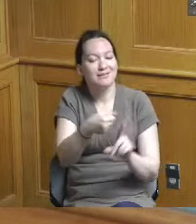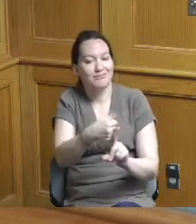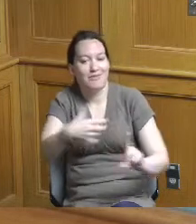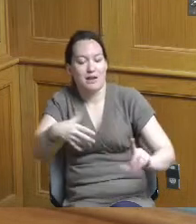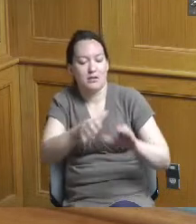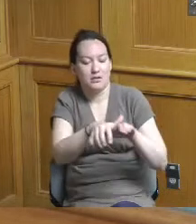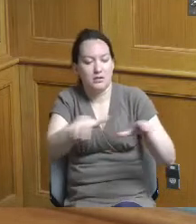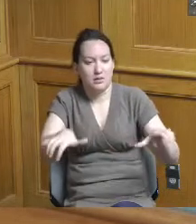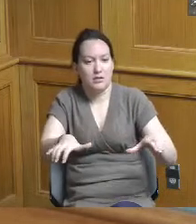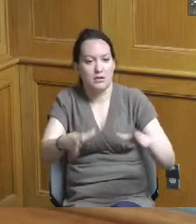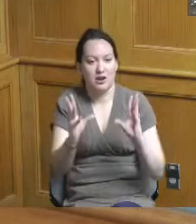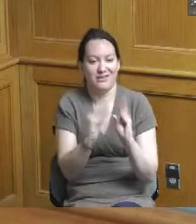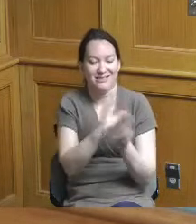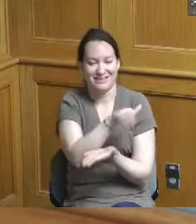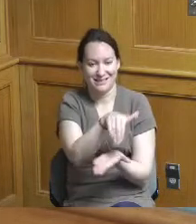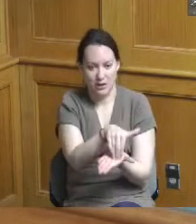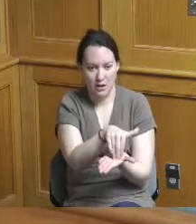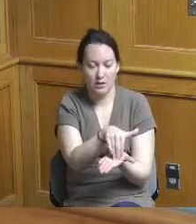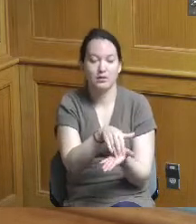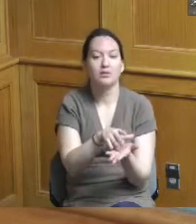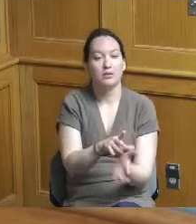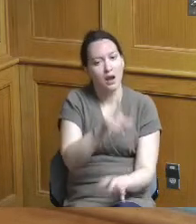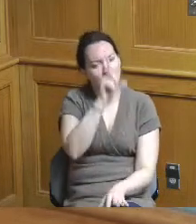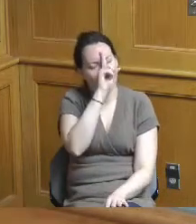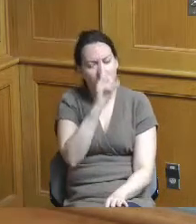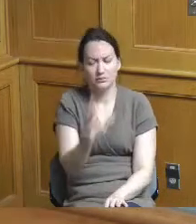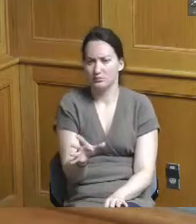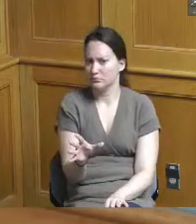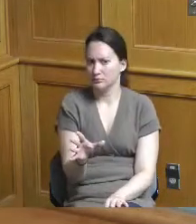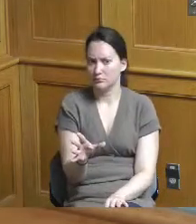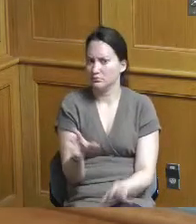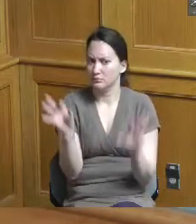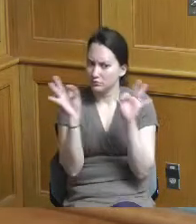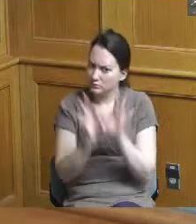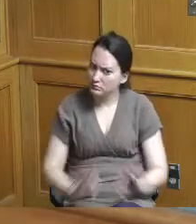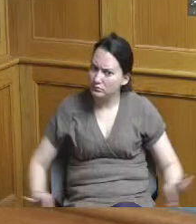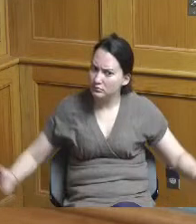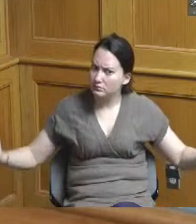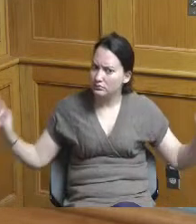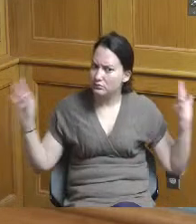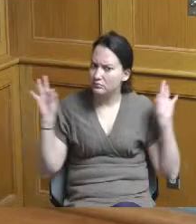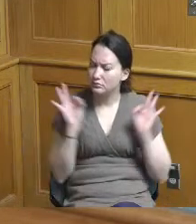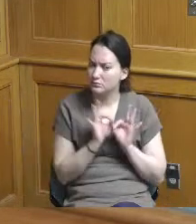the convention center I think that's very very important because that puts us on the hook for